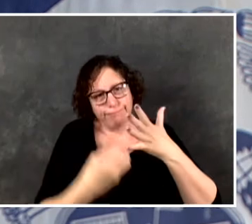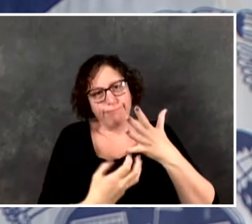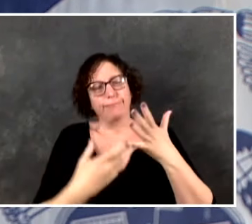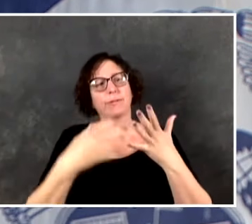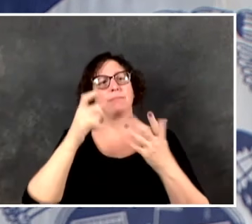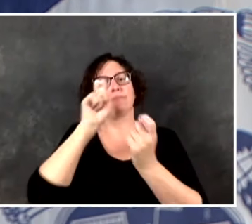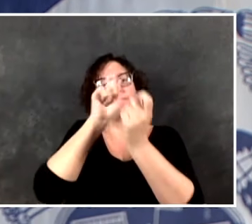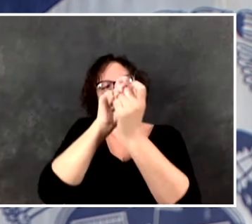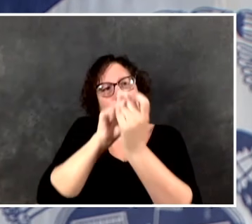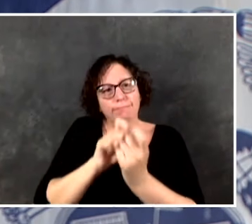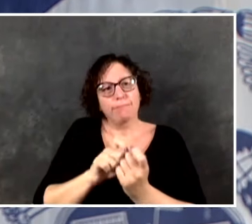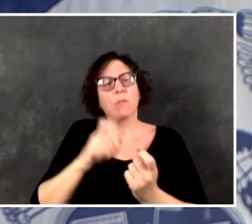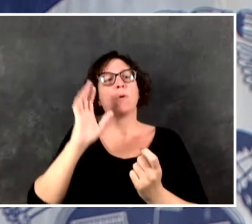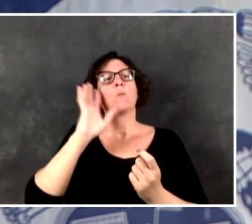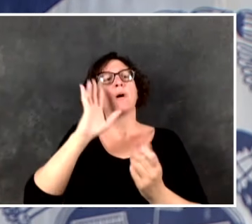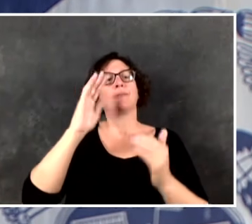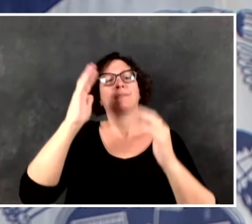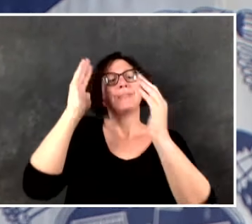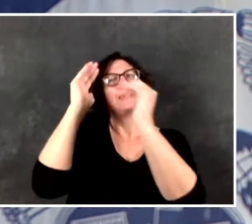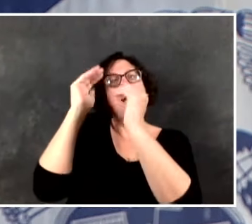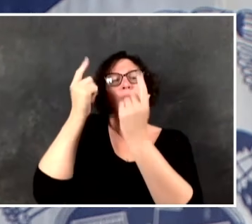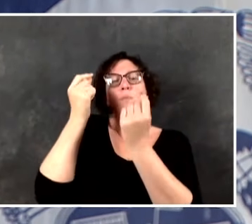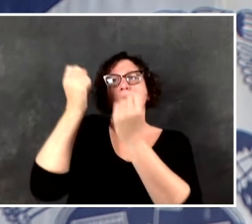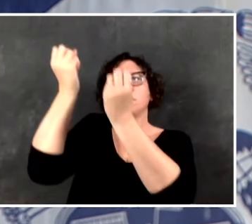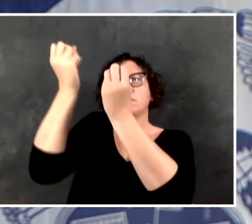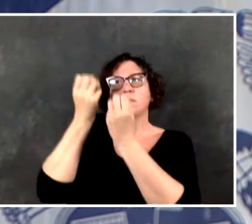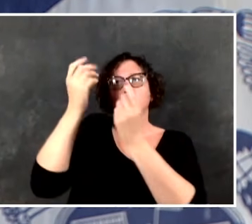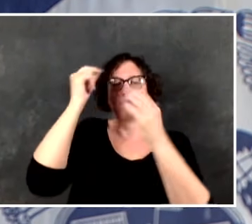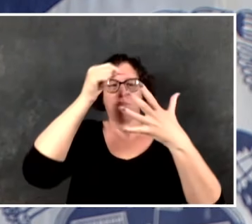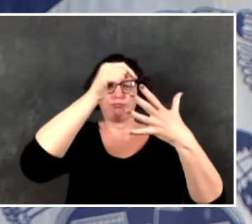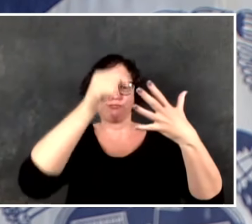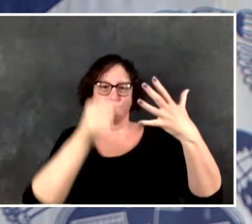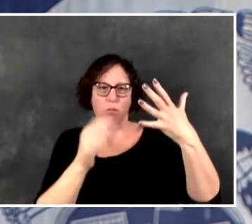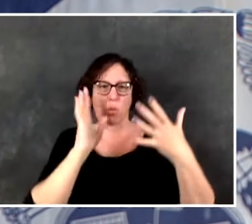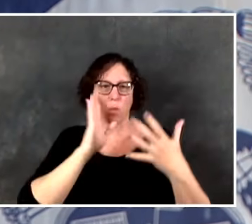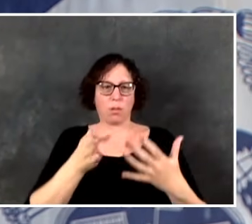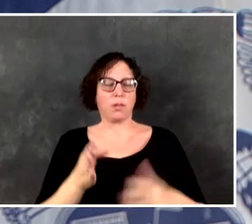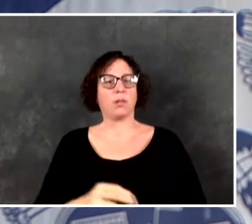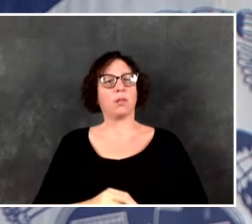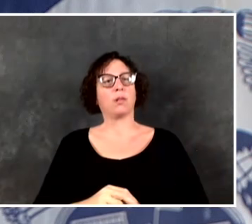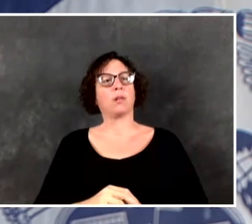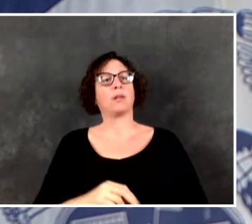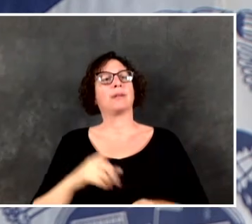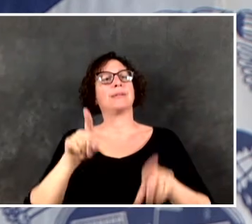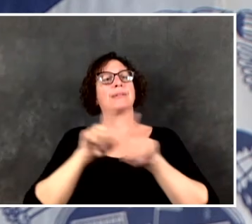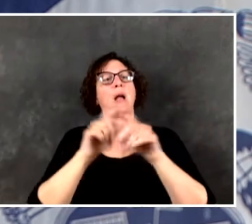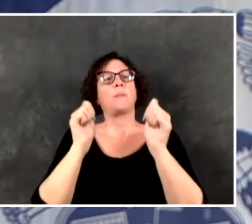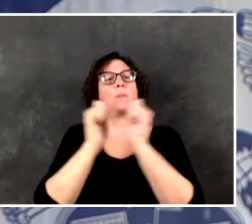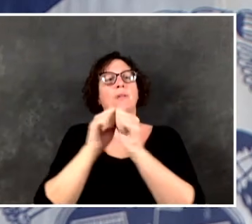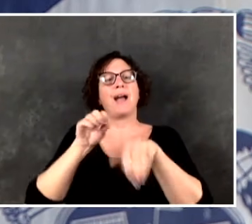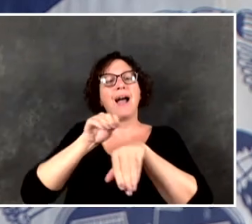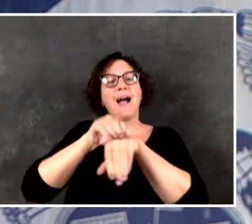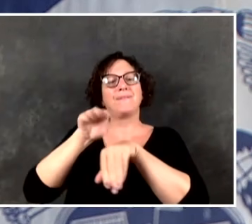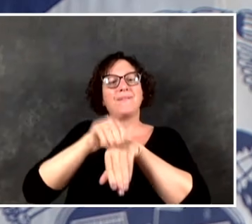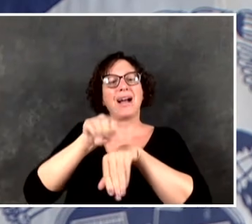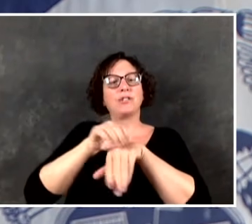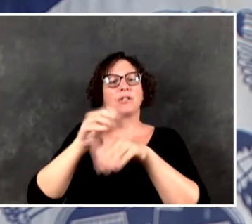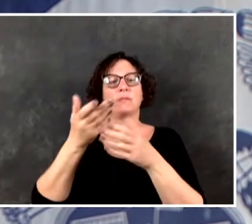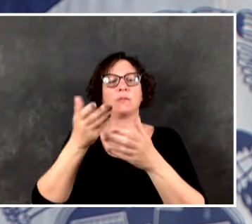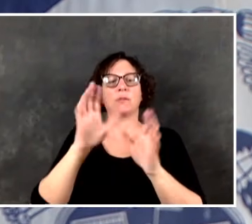AND GIVE YOU MORE AND MORE OF A SENSE OF THE SPECIFIC WORK PRODUCTS COMING FROM IT. THE SAME WITH THE